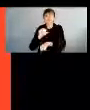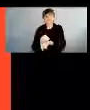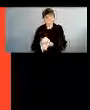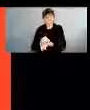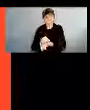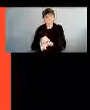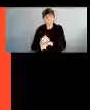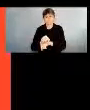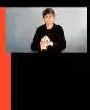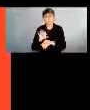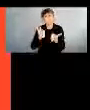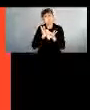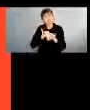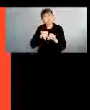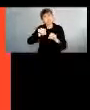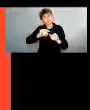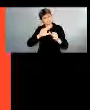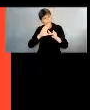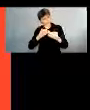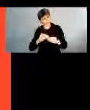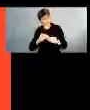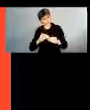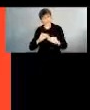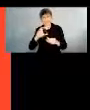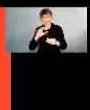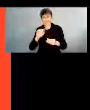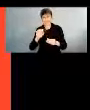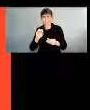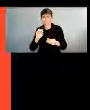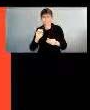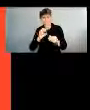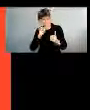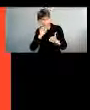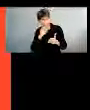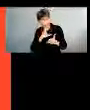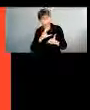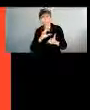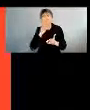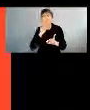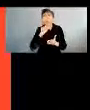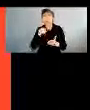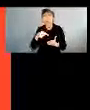for why you should own the equipment versus renting it for the duration of the project.